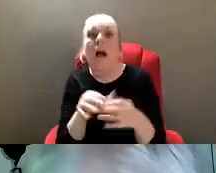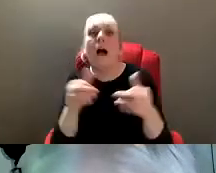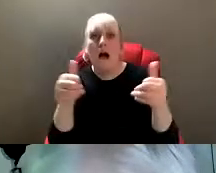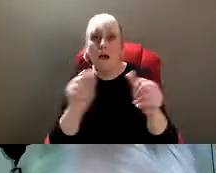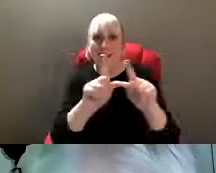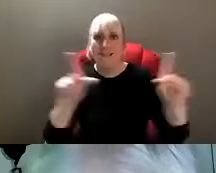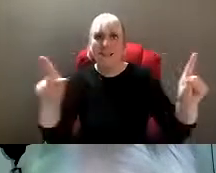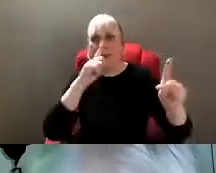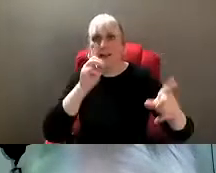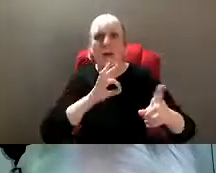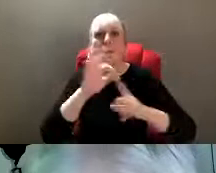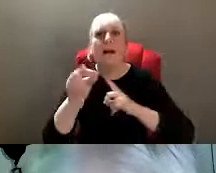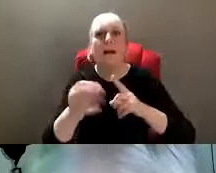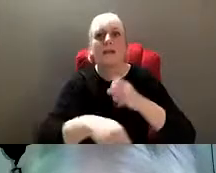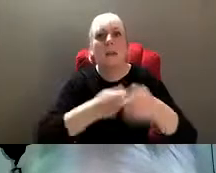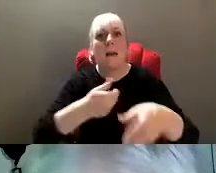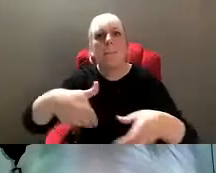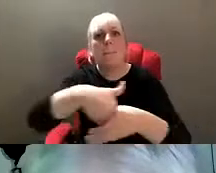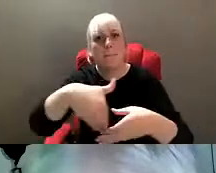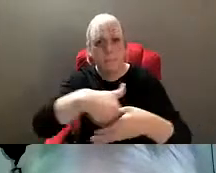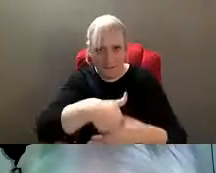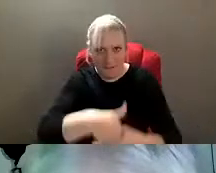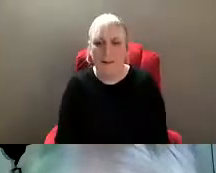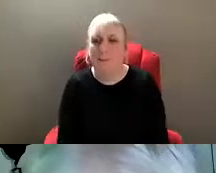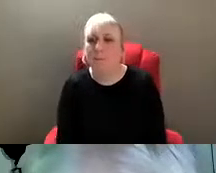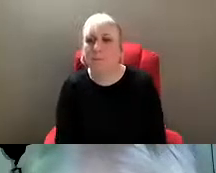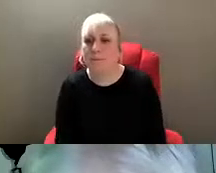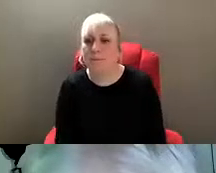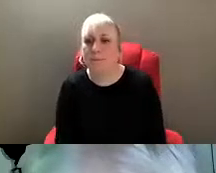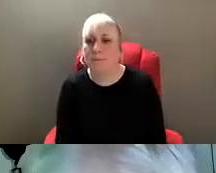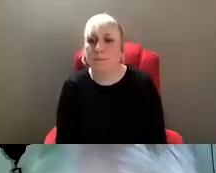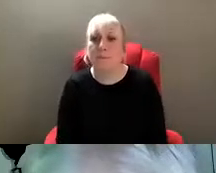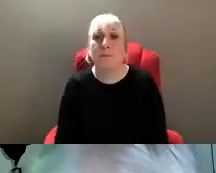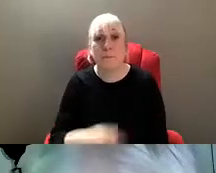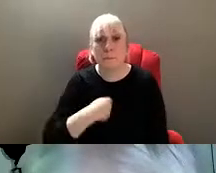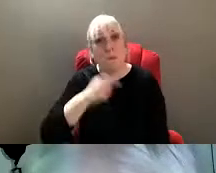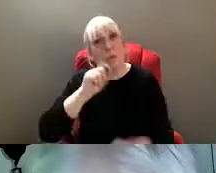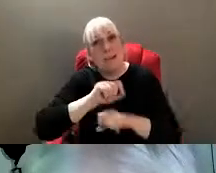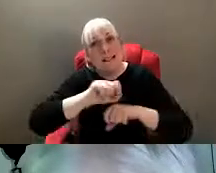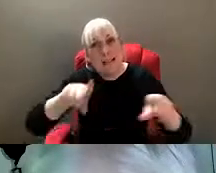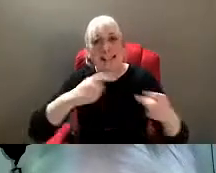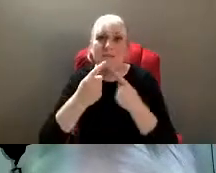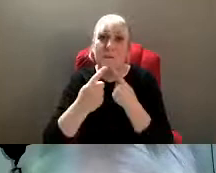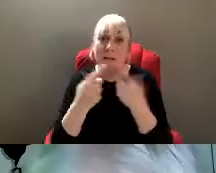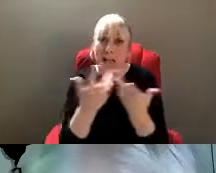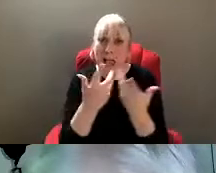group and maya will send you information on how to join our list and we do welcome